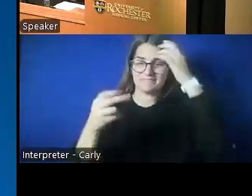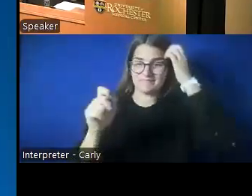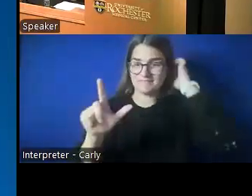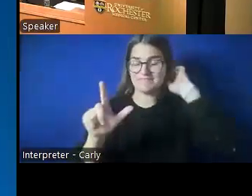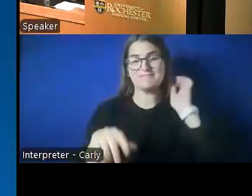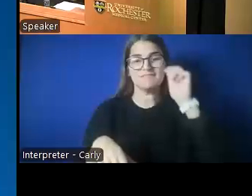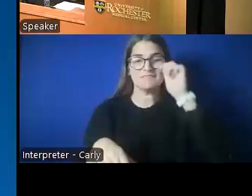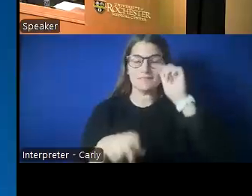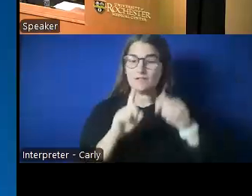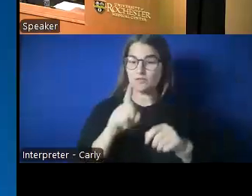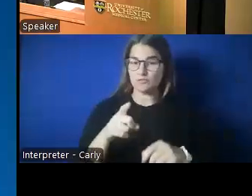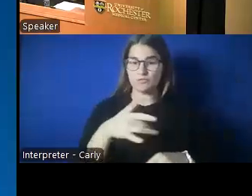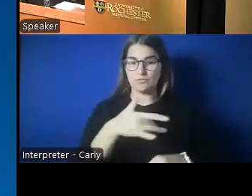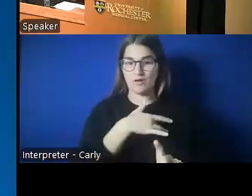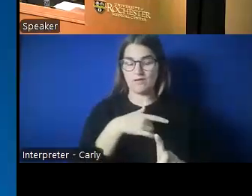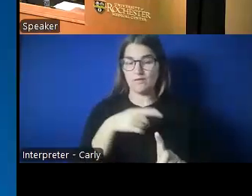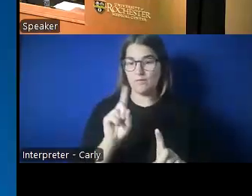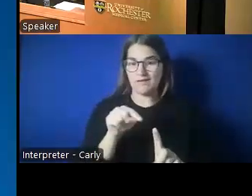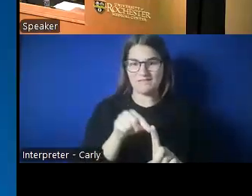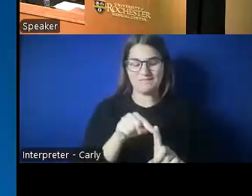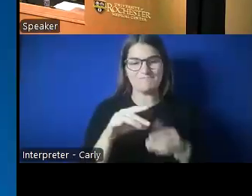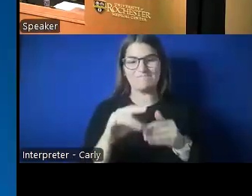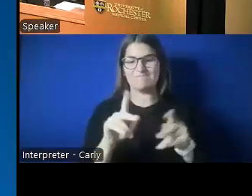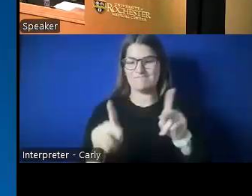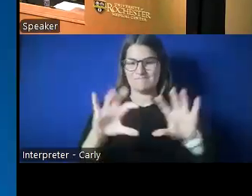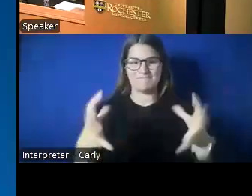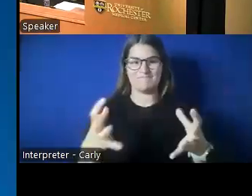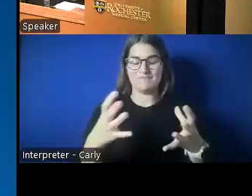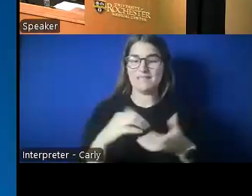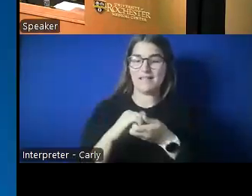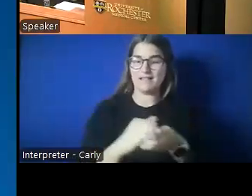of heal lies in the incredible people and the collaborative spirit that drives their efforts